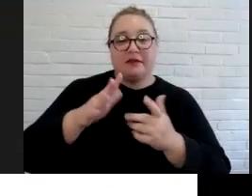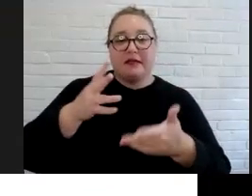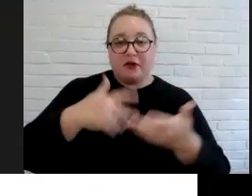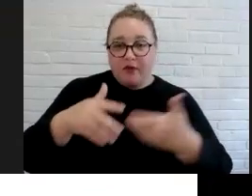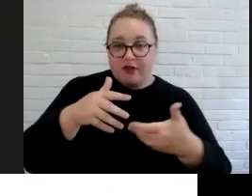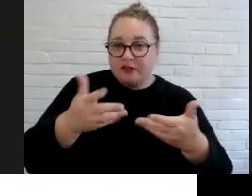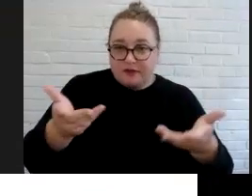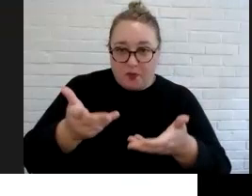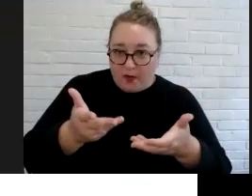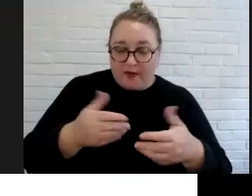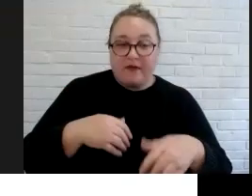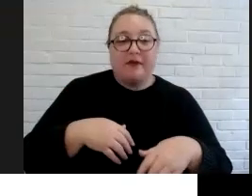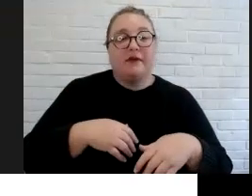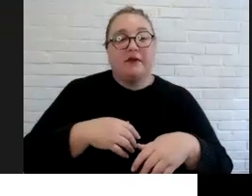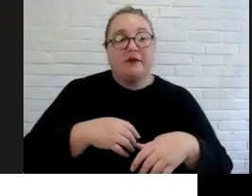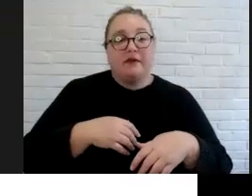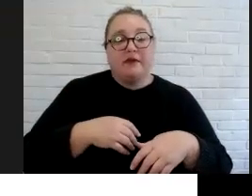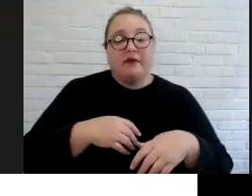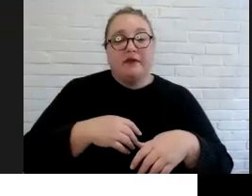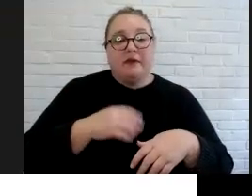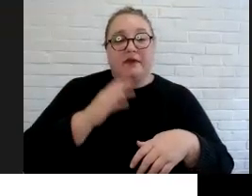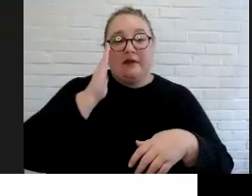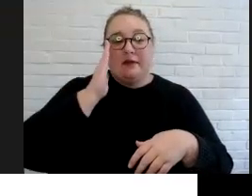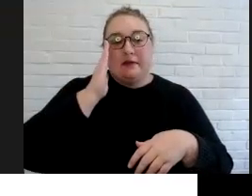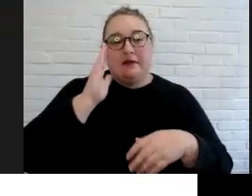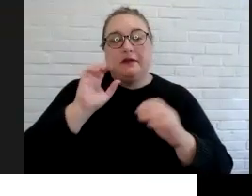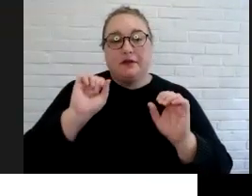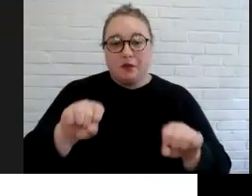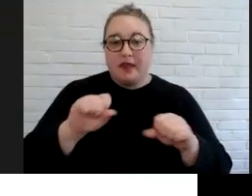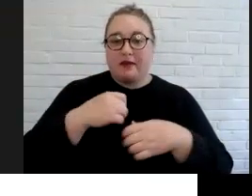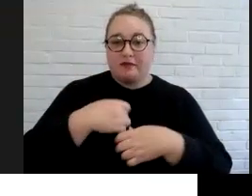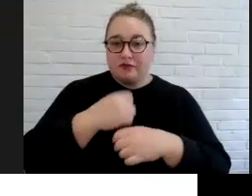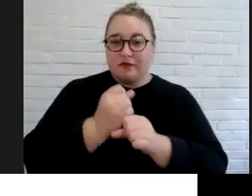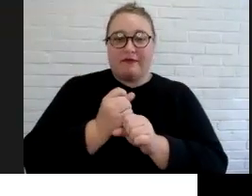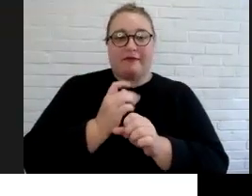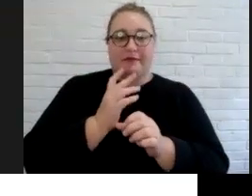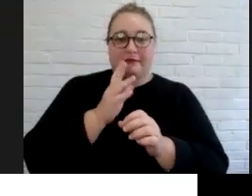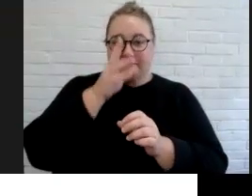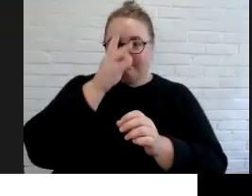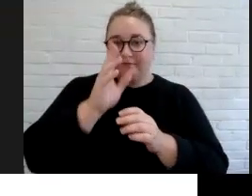If you wanted to, you can create like how you're doing that. When you're doing that.